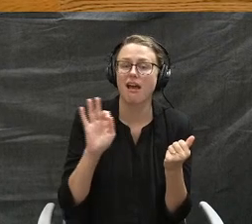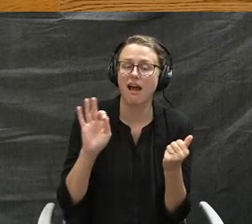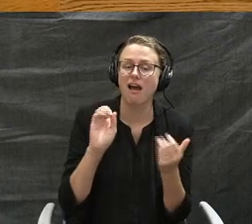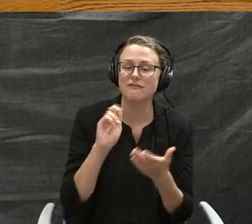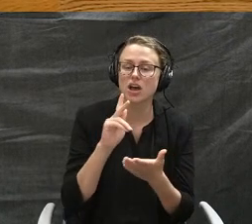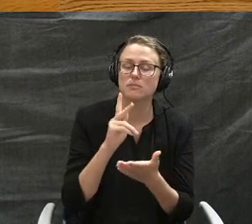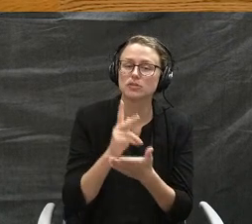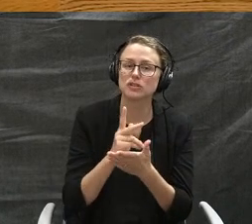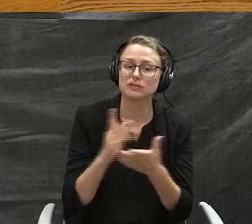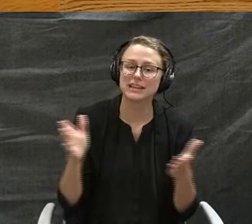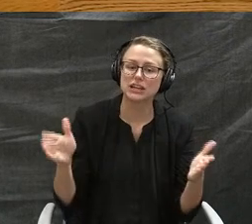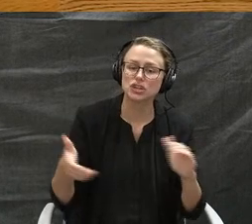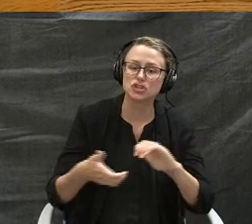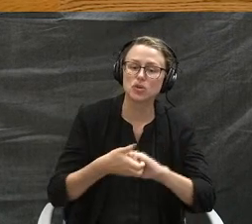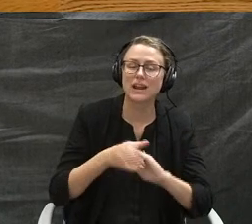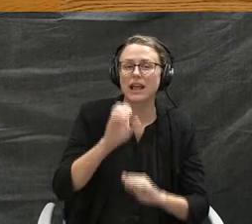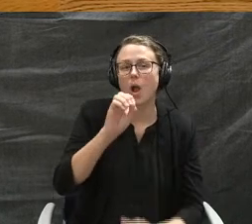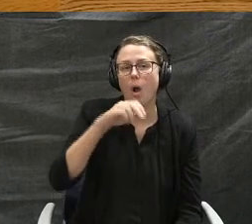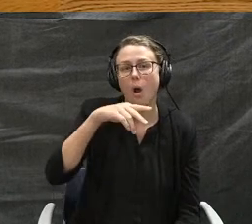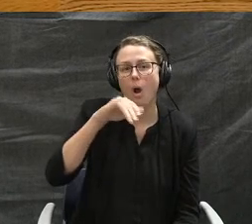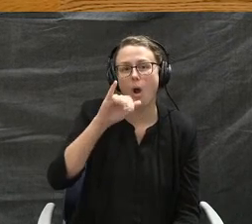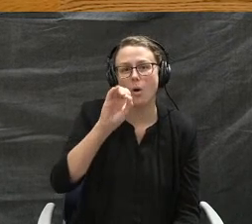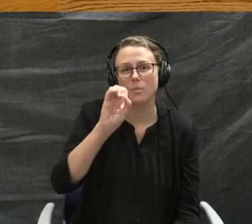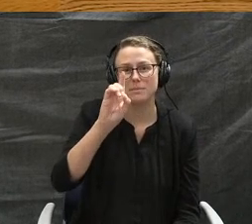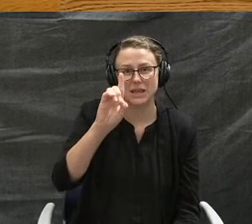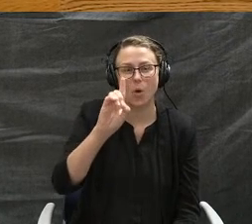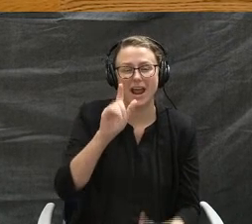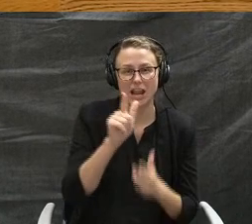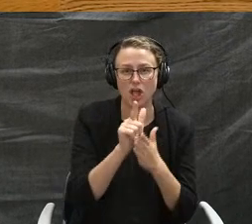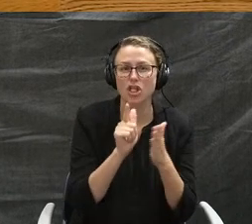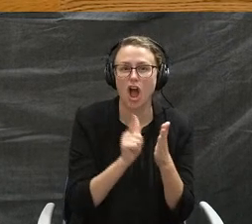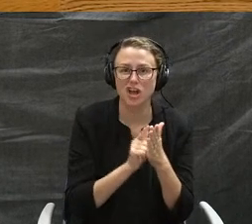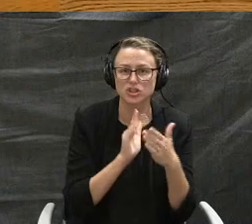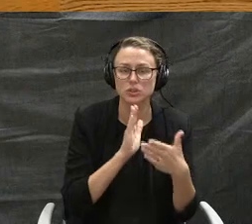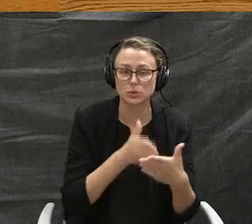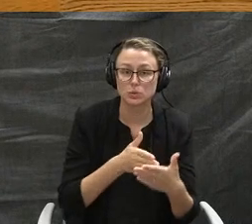opioid lawsuit doctor Peterson, Madam Chair, members of the